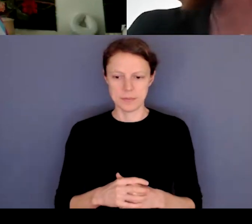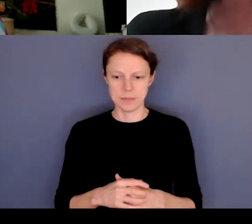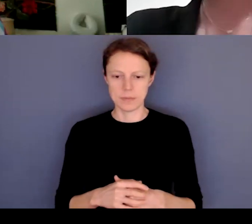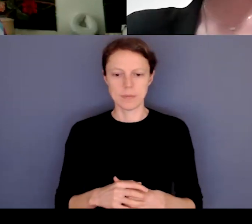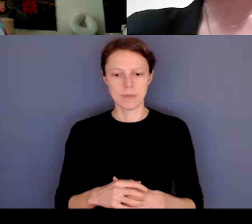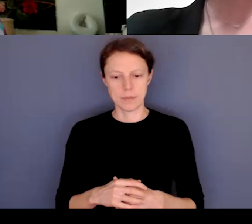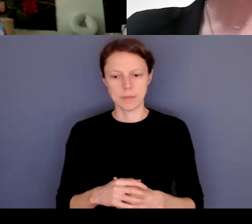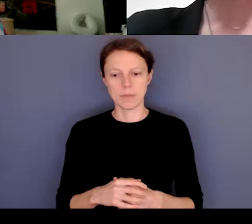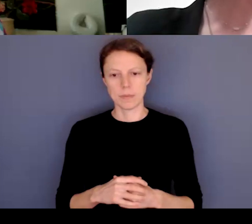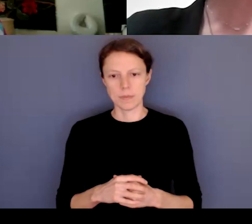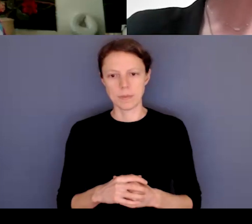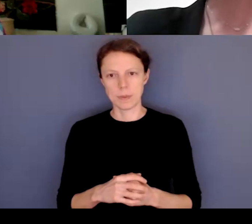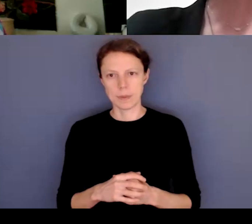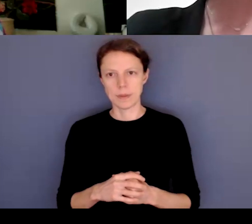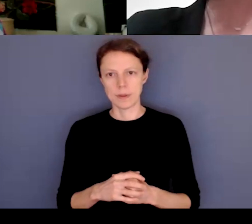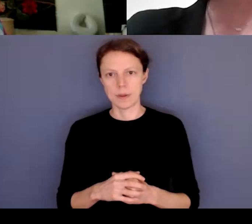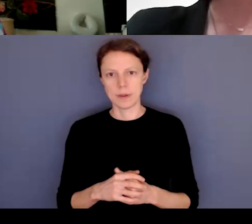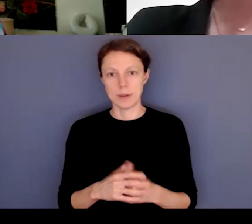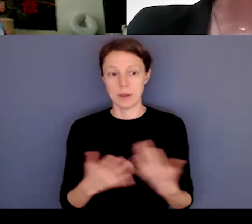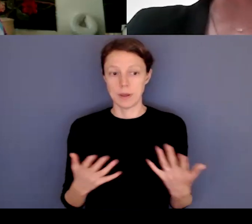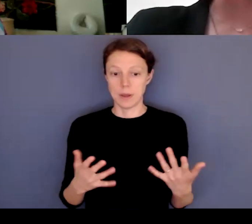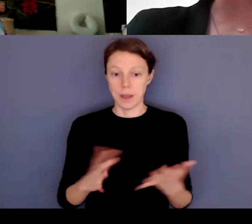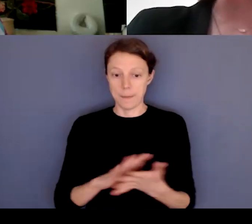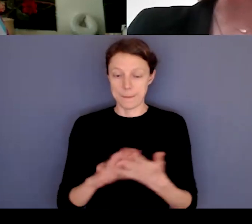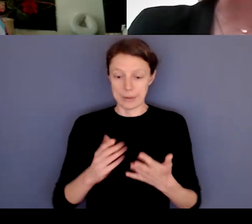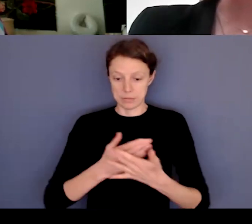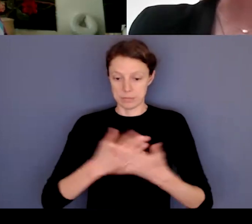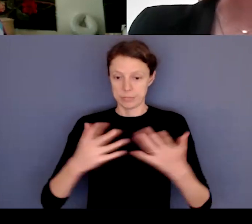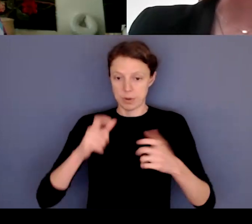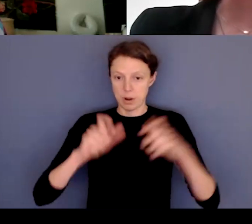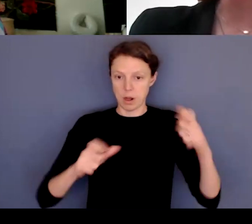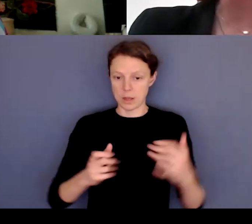door, even if it's just a couple, I think it's serving its purpose.